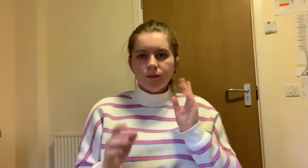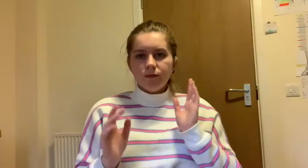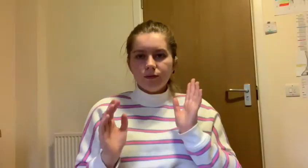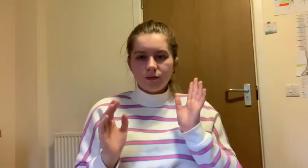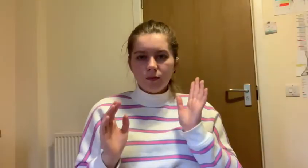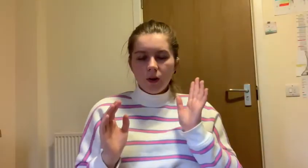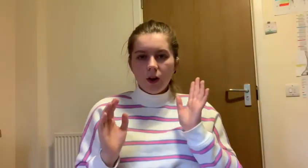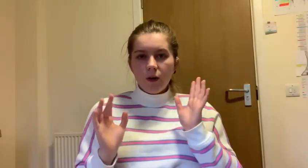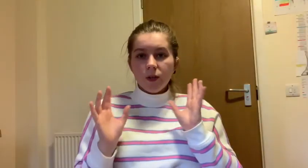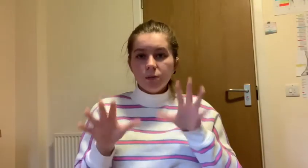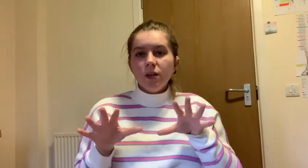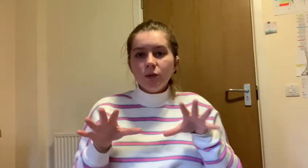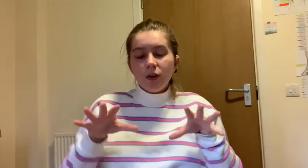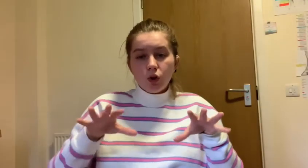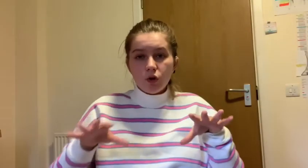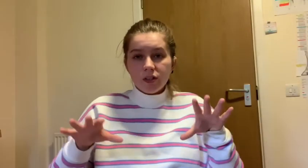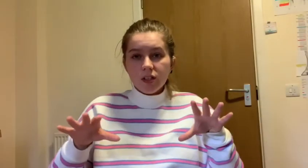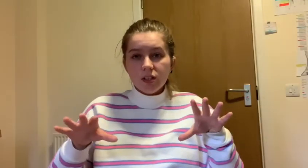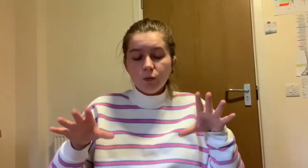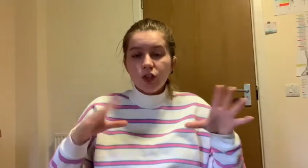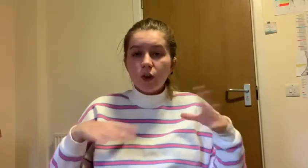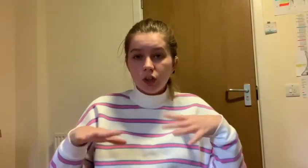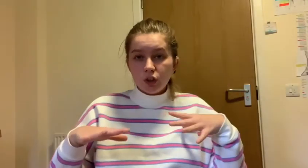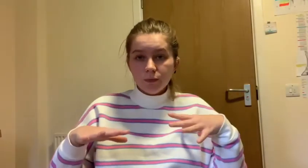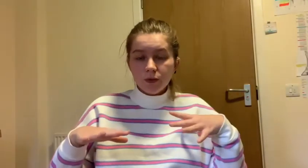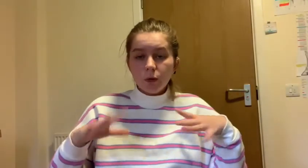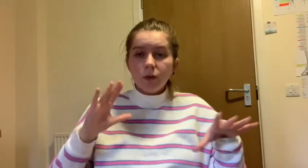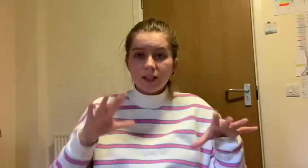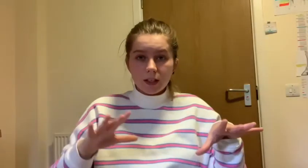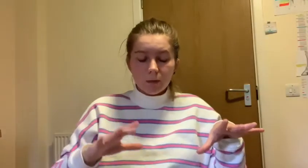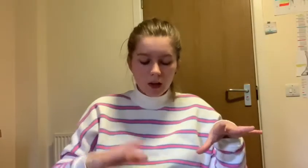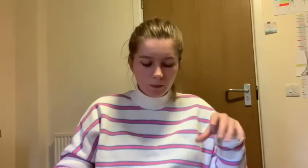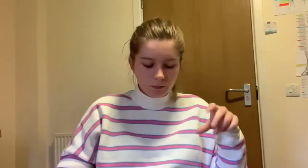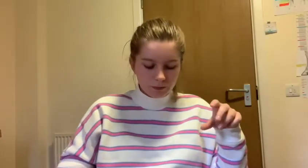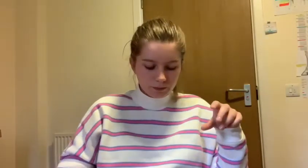So this bit is normally where the chorus is which we have already done, so I am going to skip that